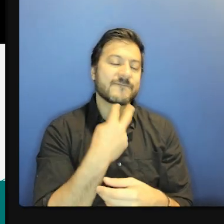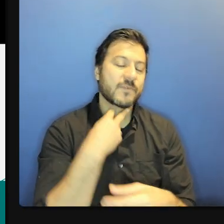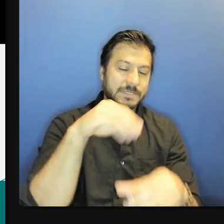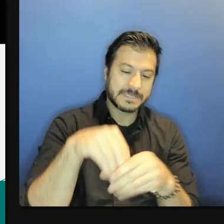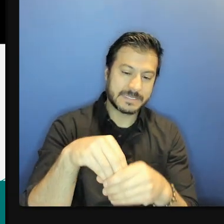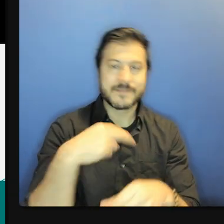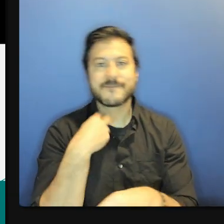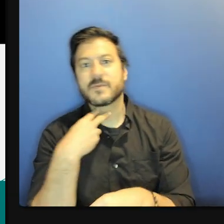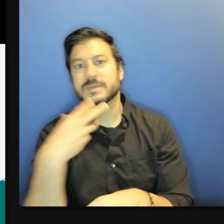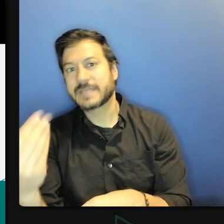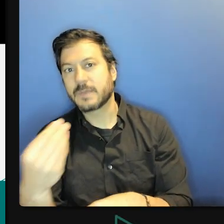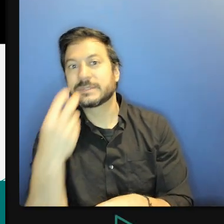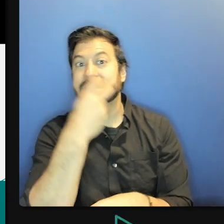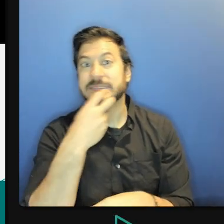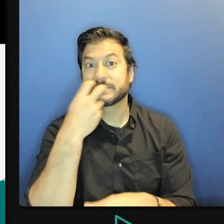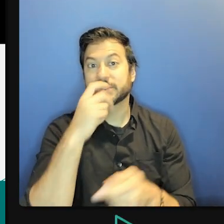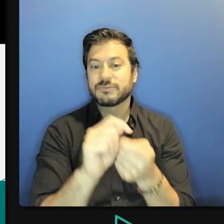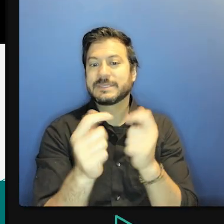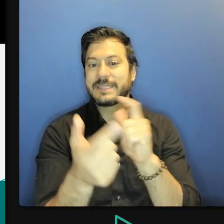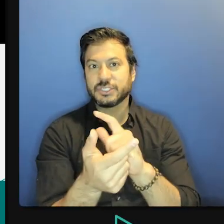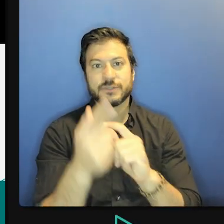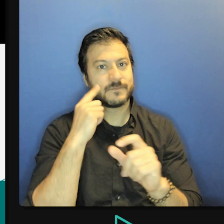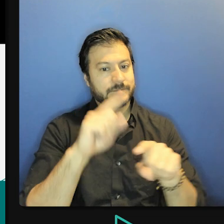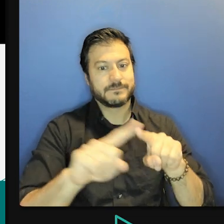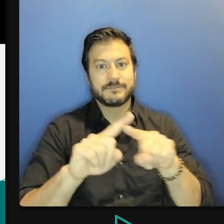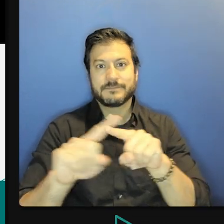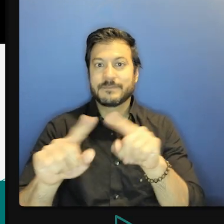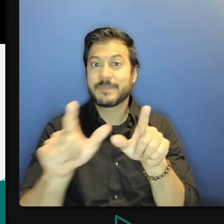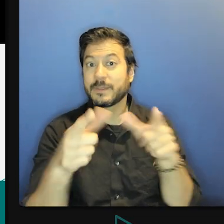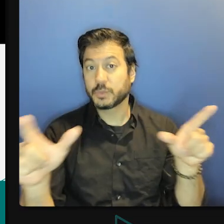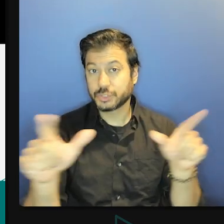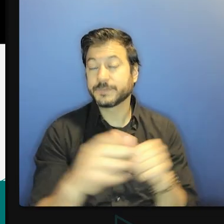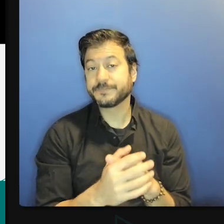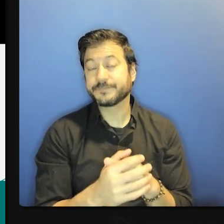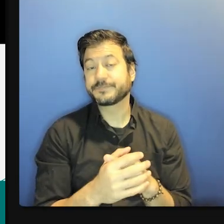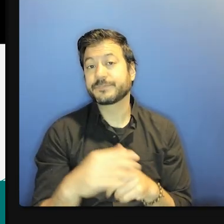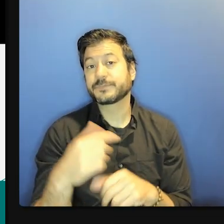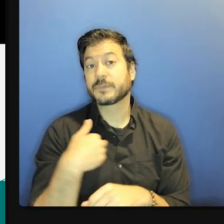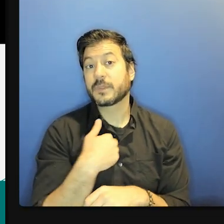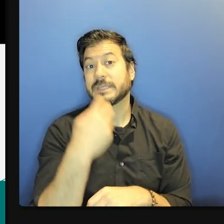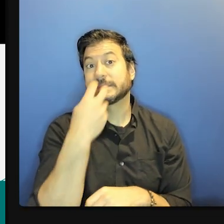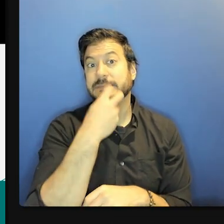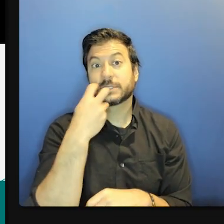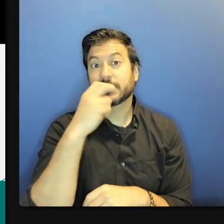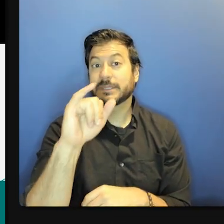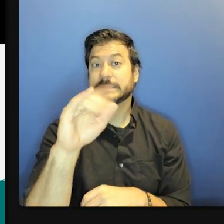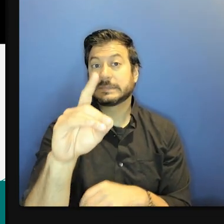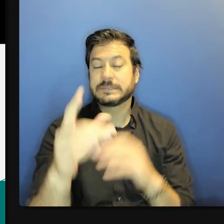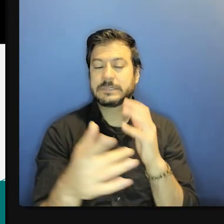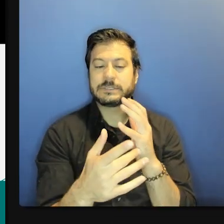voice-in/voice-out speech translation across a wide range of languages. And lastly, our speaker ID technology